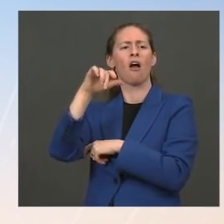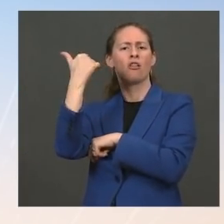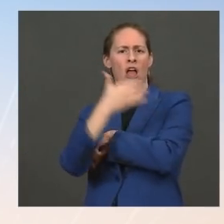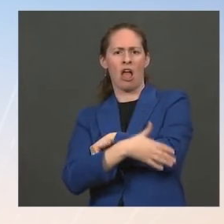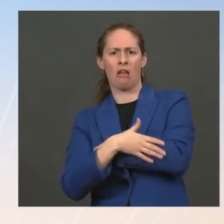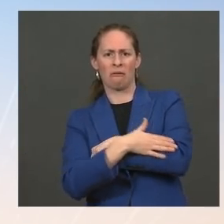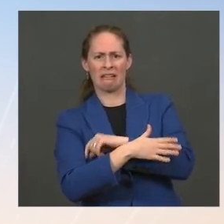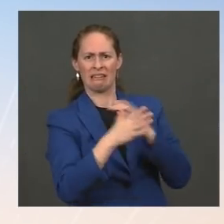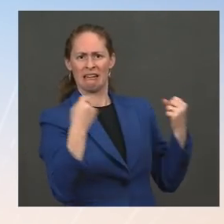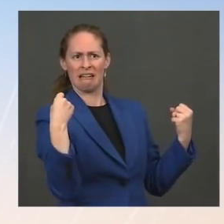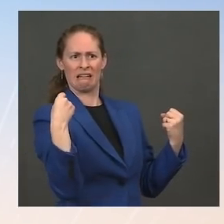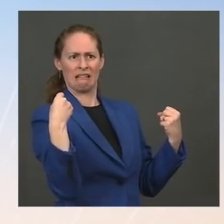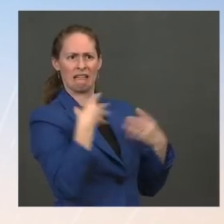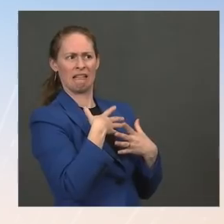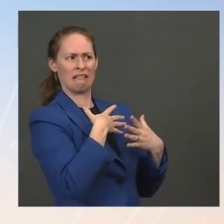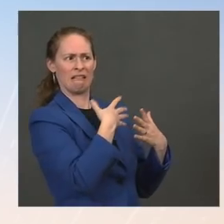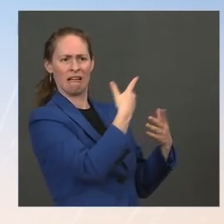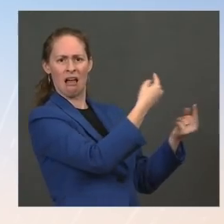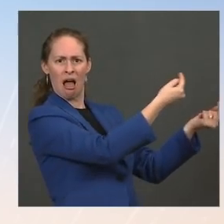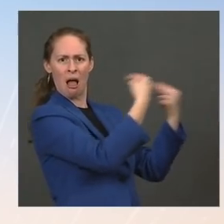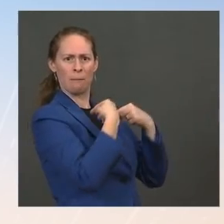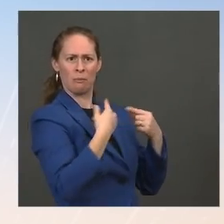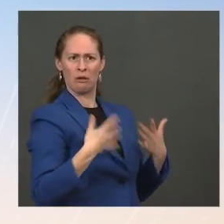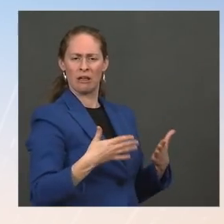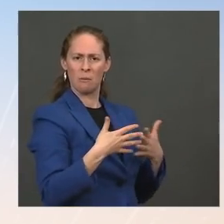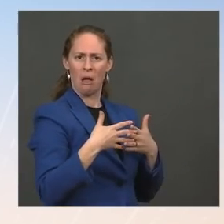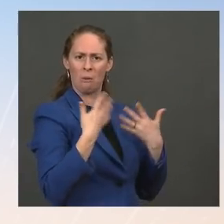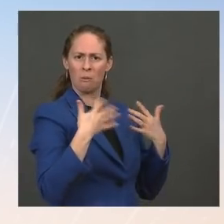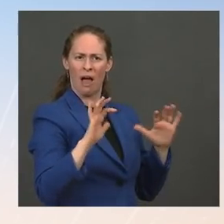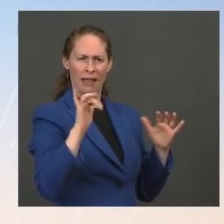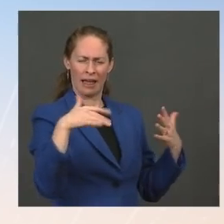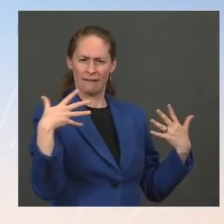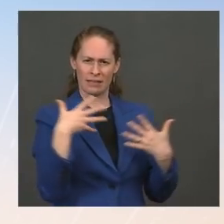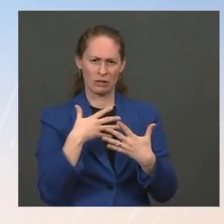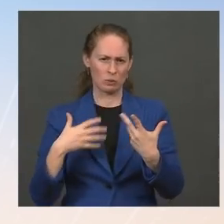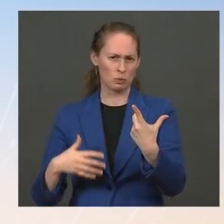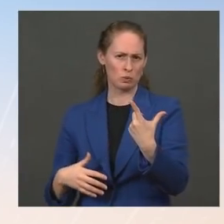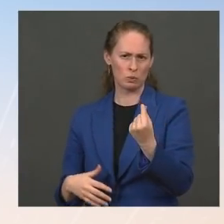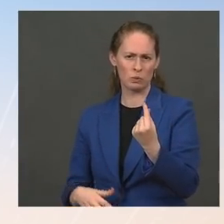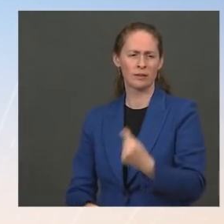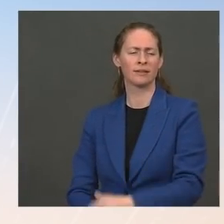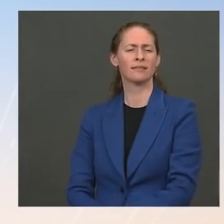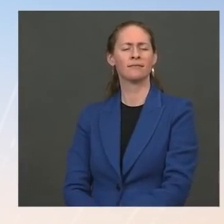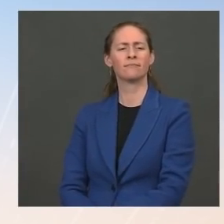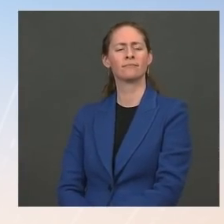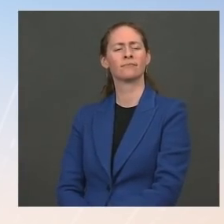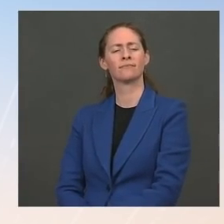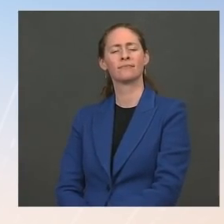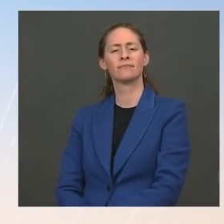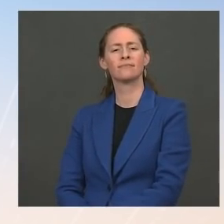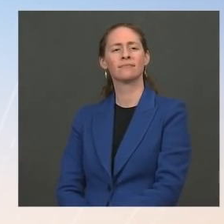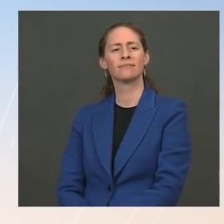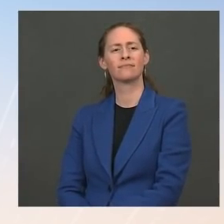was the way that the former President put out, I believe, a xenophobic tweet; and how he called --